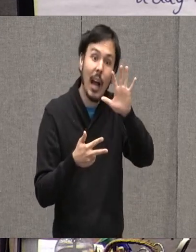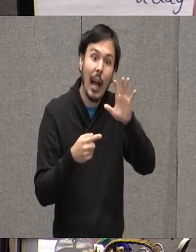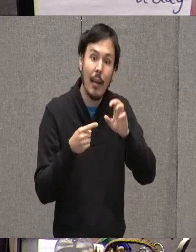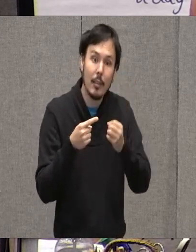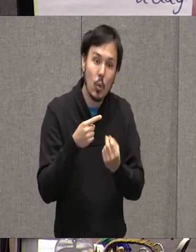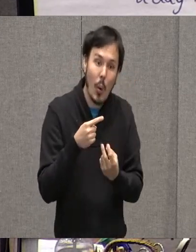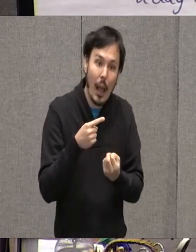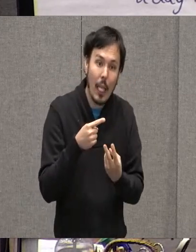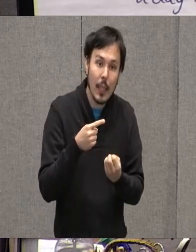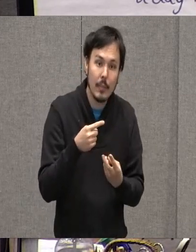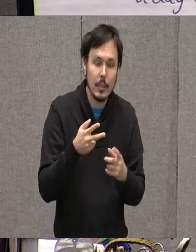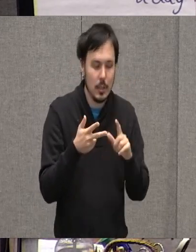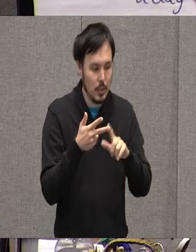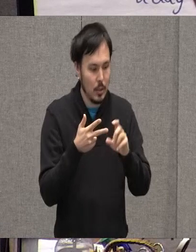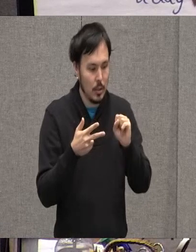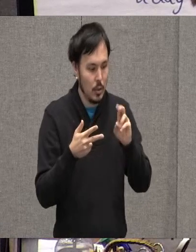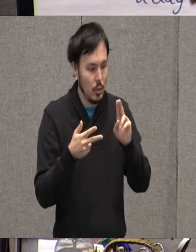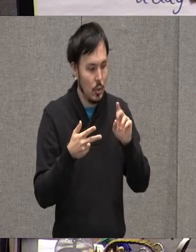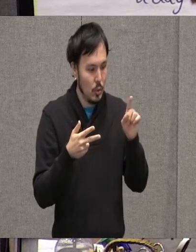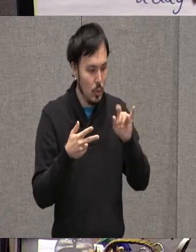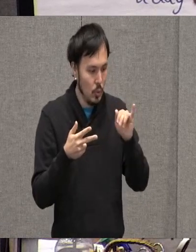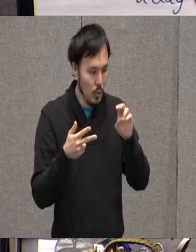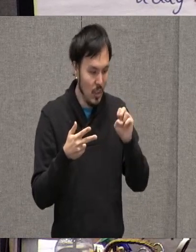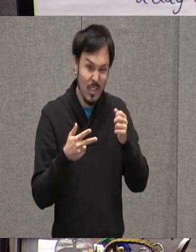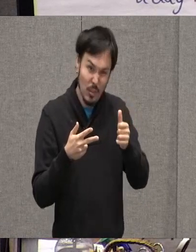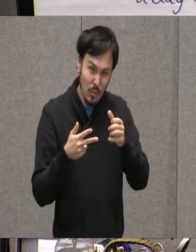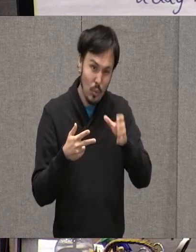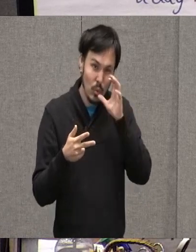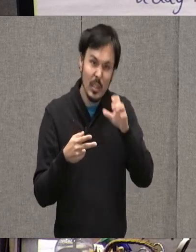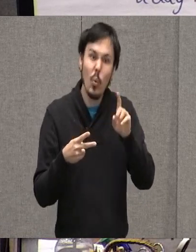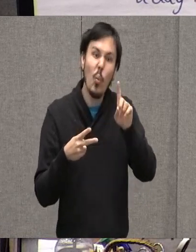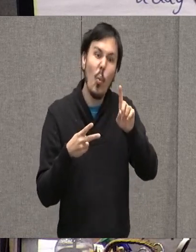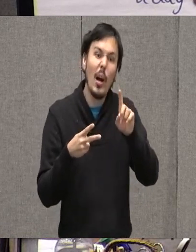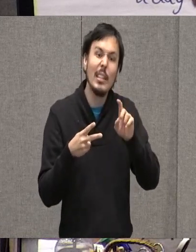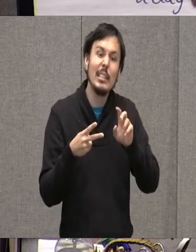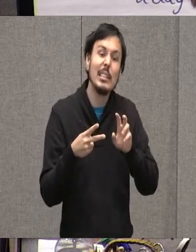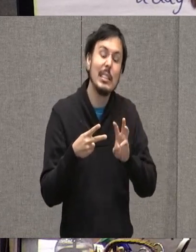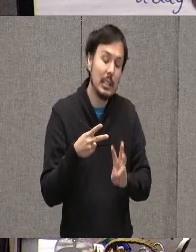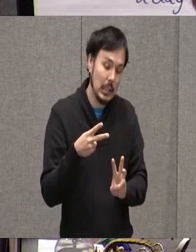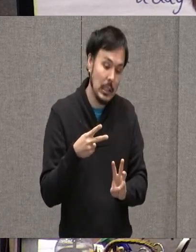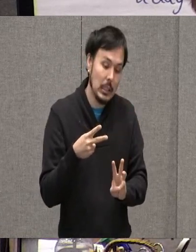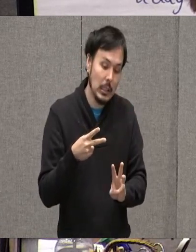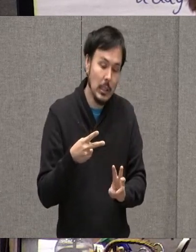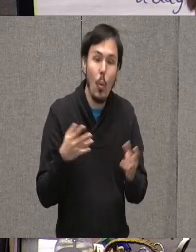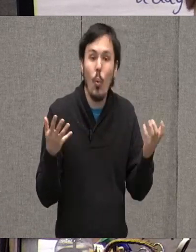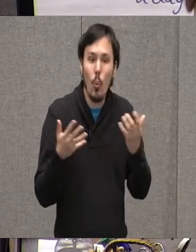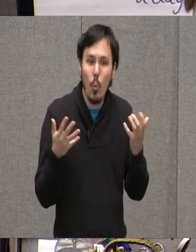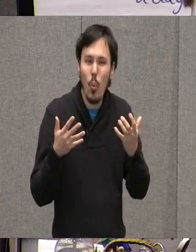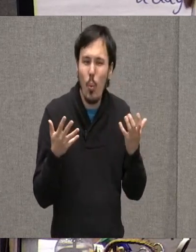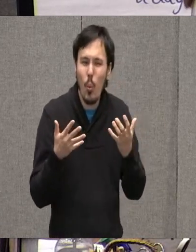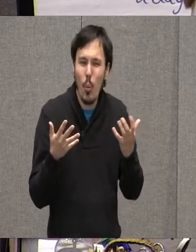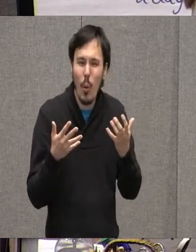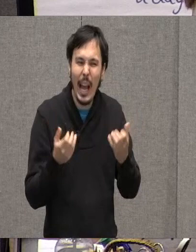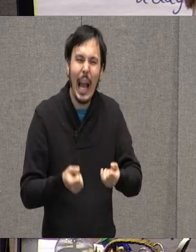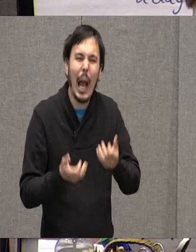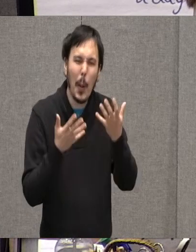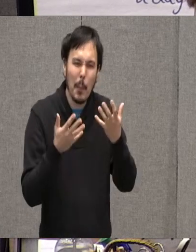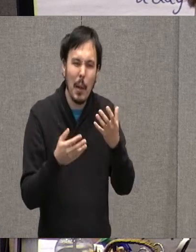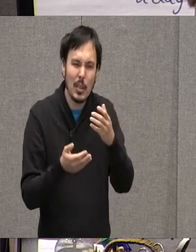and Suzy drinks 1/6 of a carton. What fraction of the carton of the cat milk is leftover?